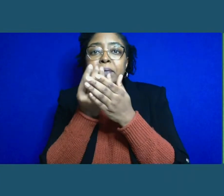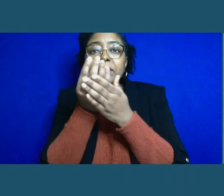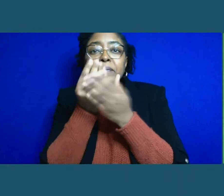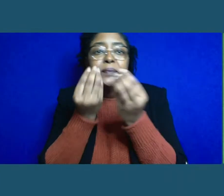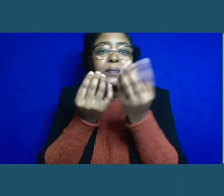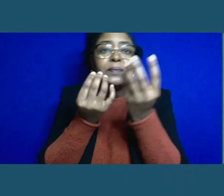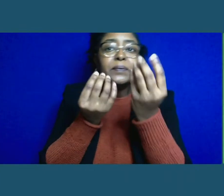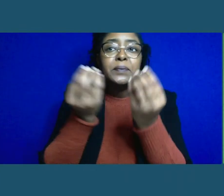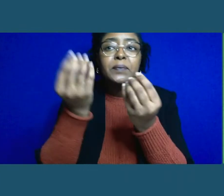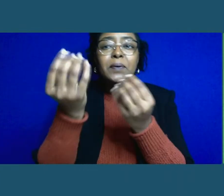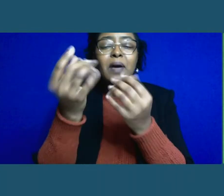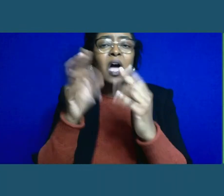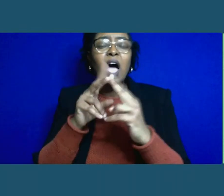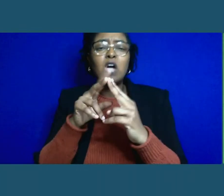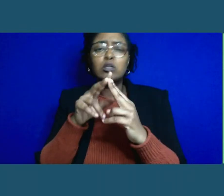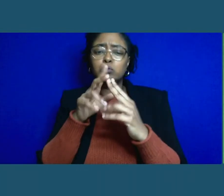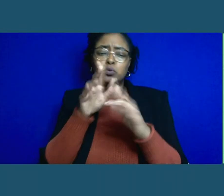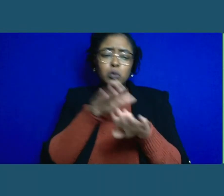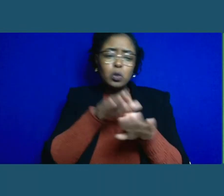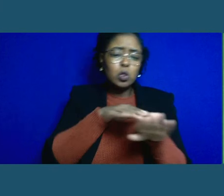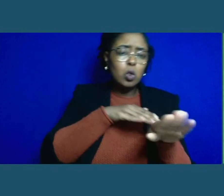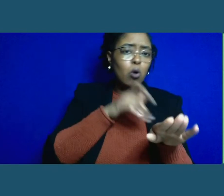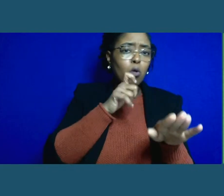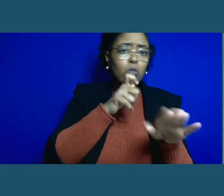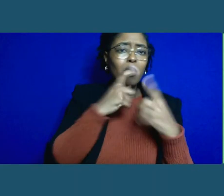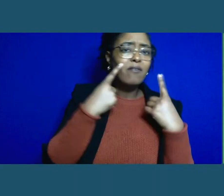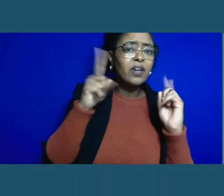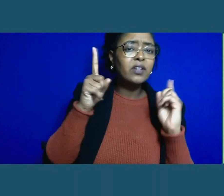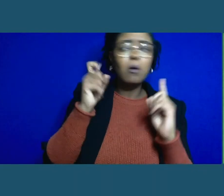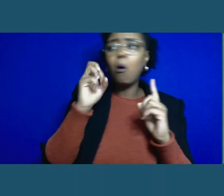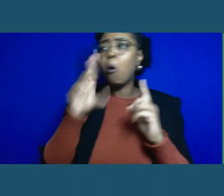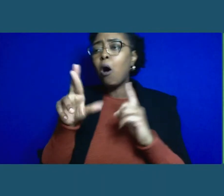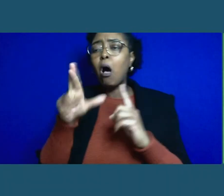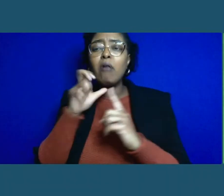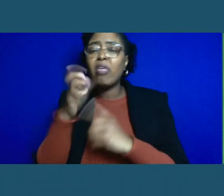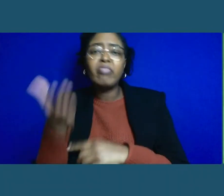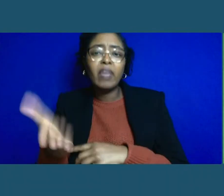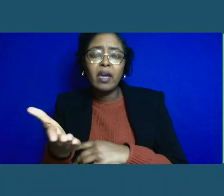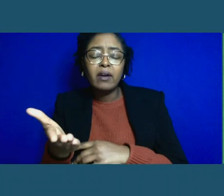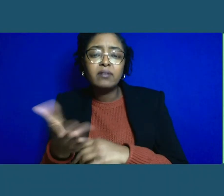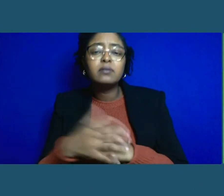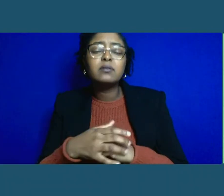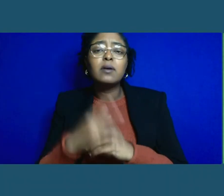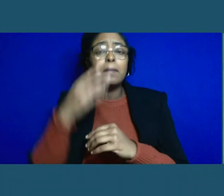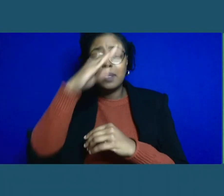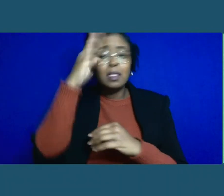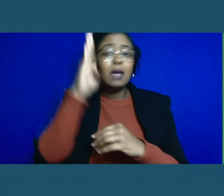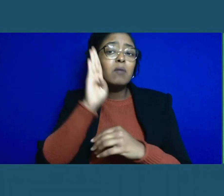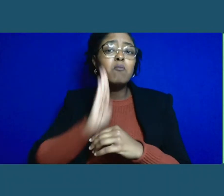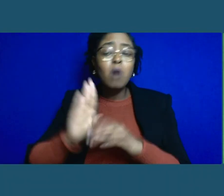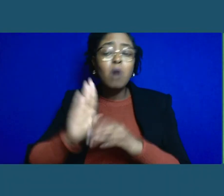, it feels like watching grass grow blade by painful blade. It's either too slow,